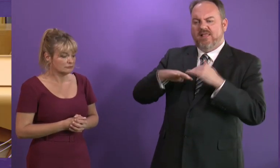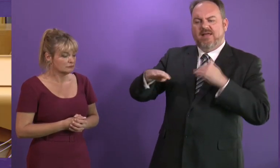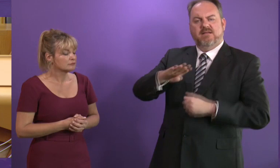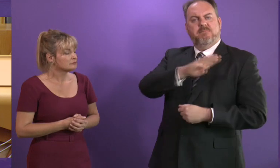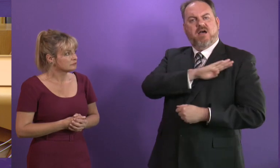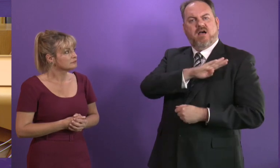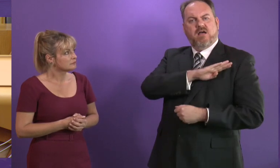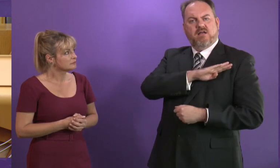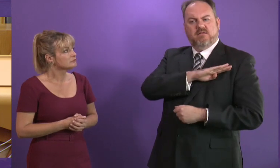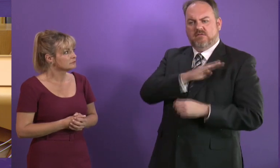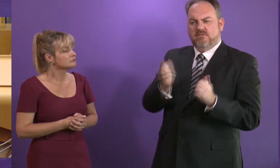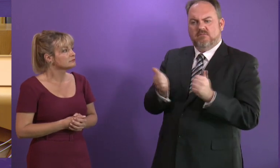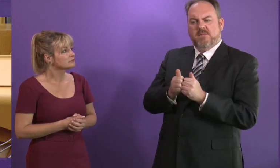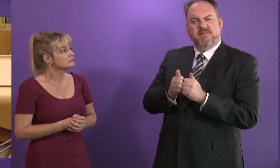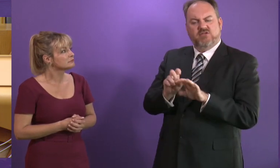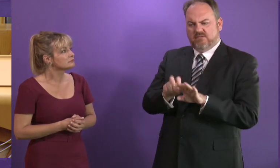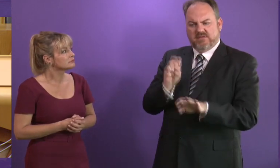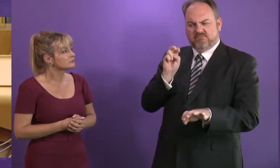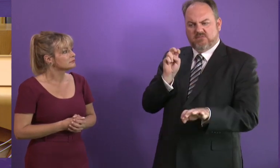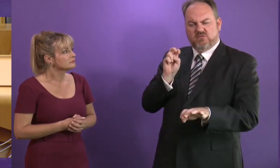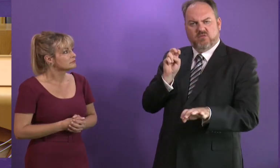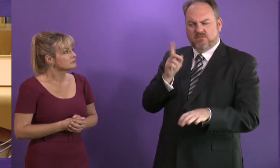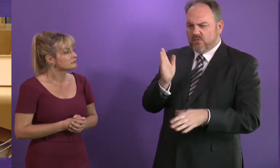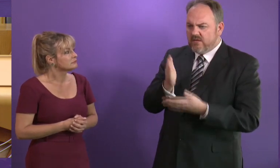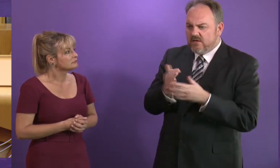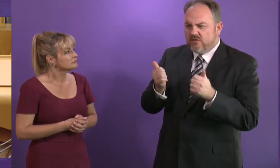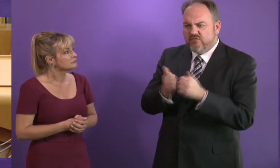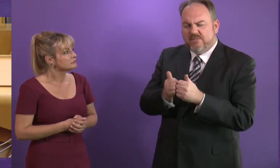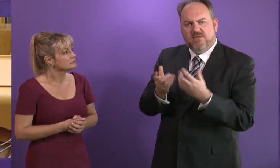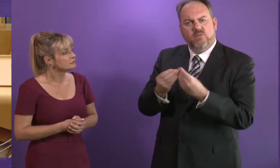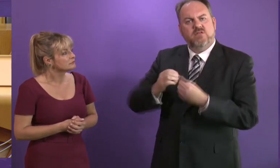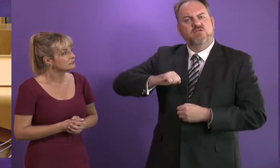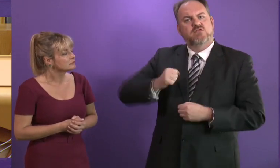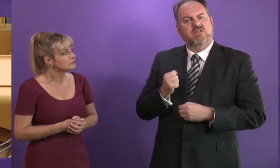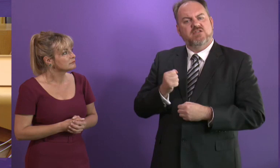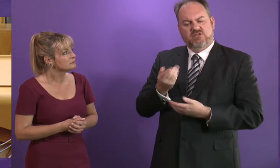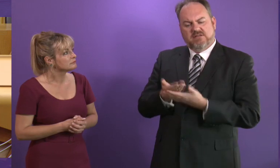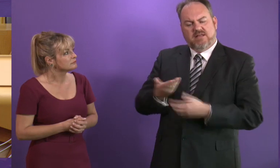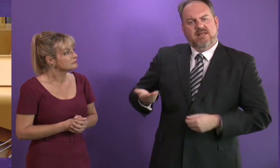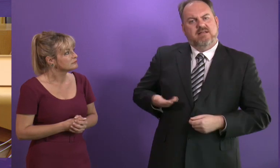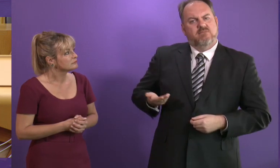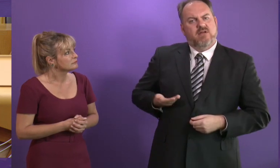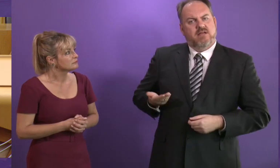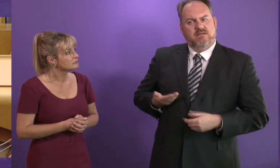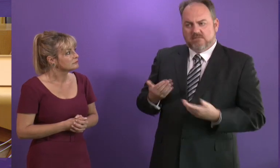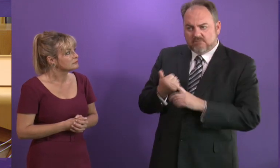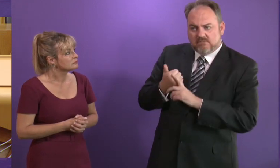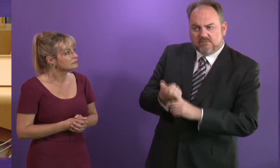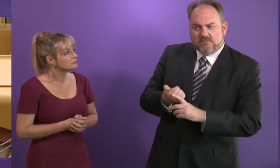she advise whether the agreement with Scottish Enterprise is set aside? Will she support consideration of a community buyout?